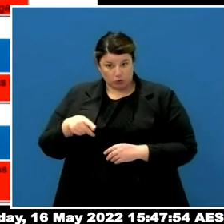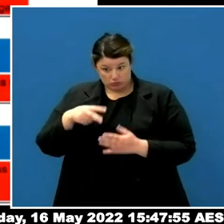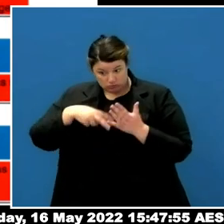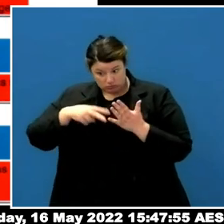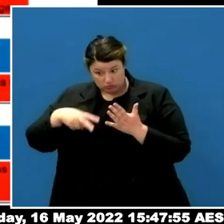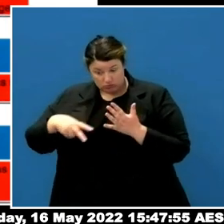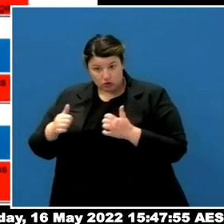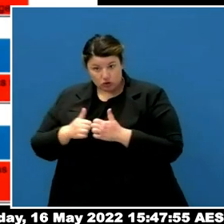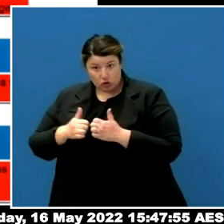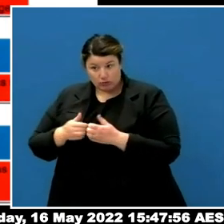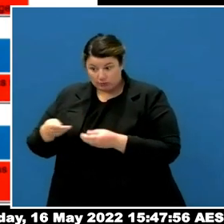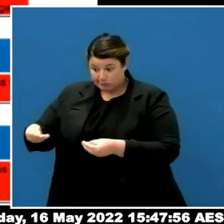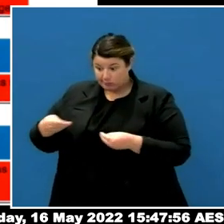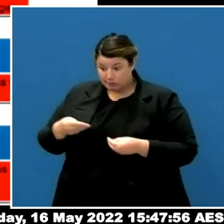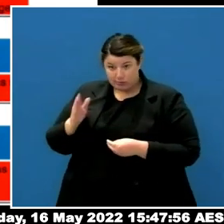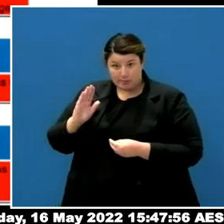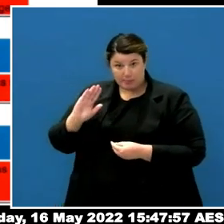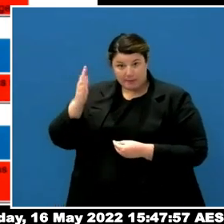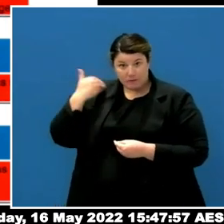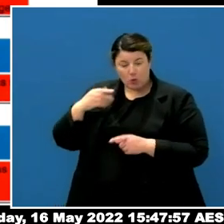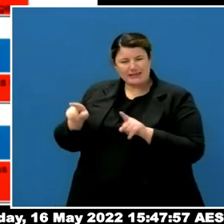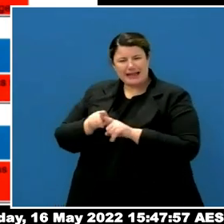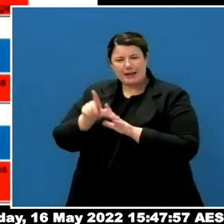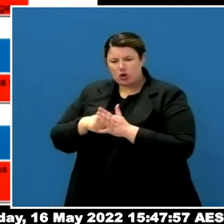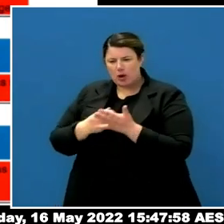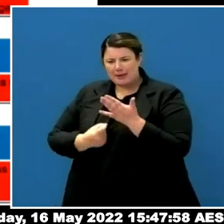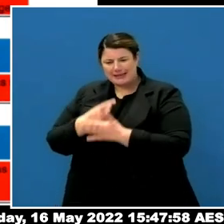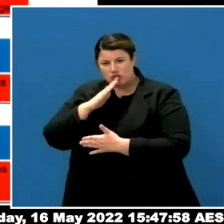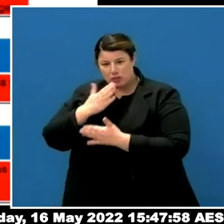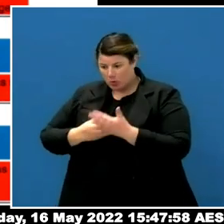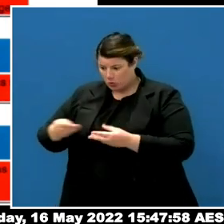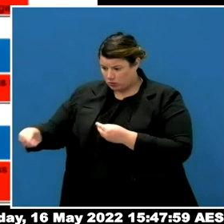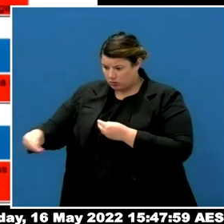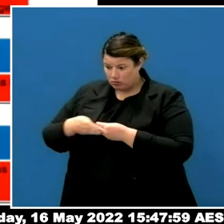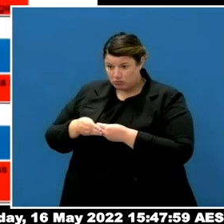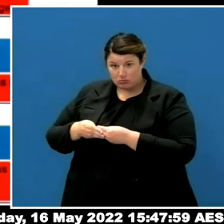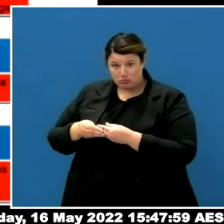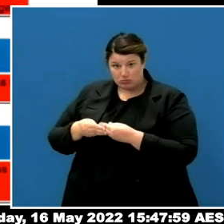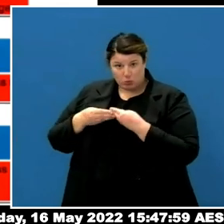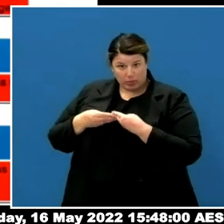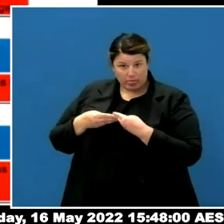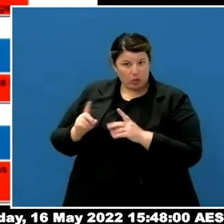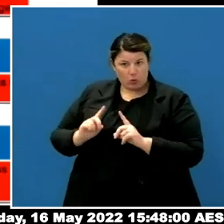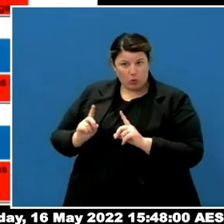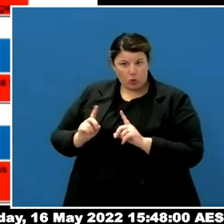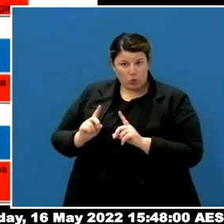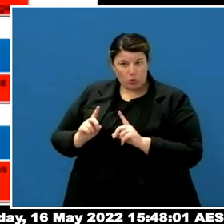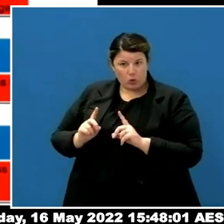provided the incident reports? No. MR FOGARTY: When did you receive this? Yes, all came together.